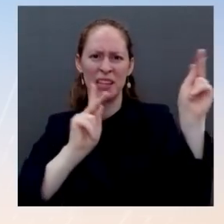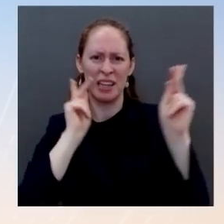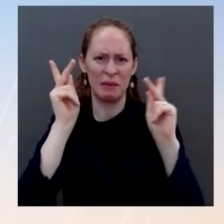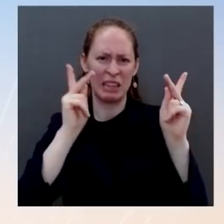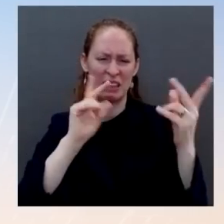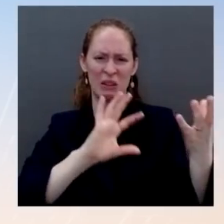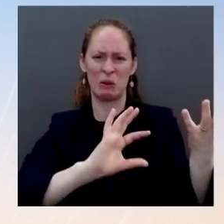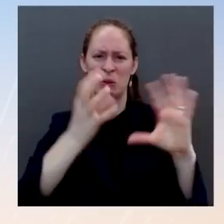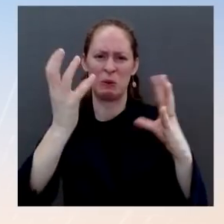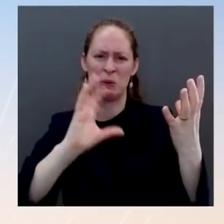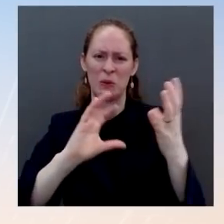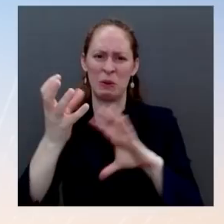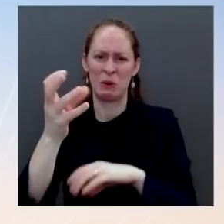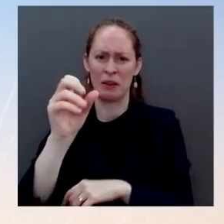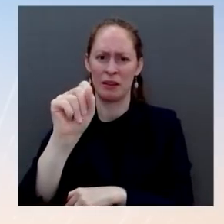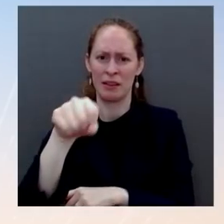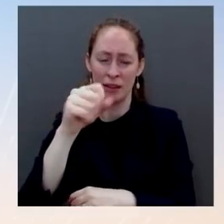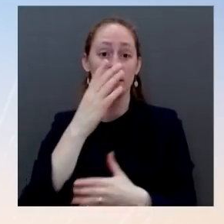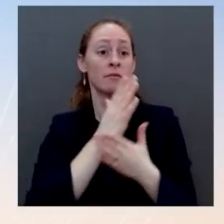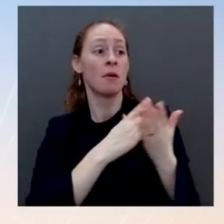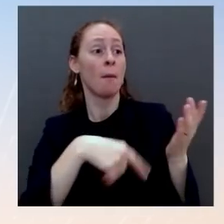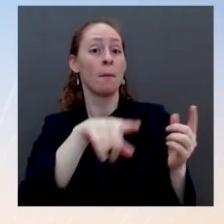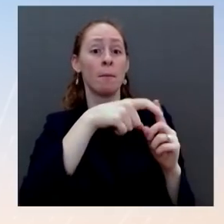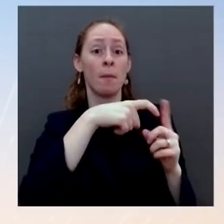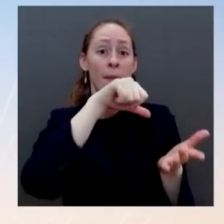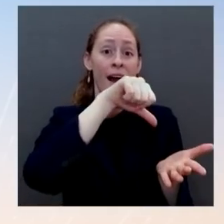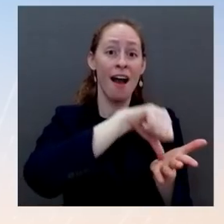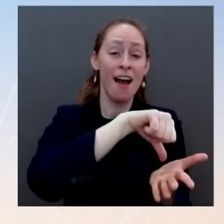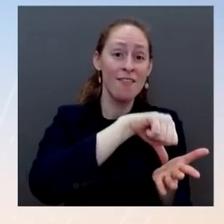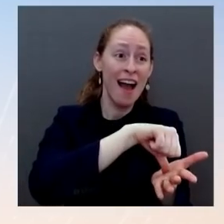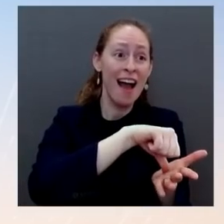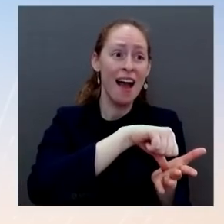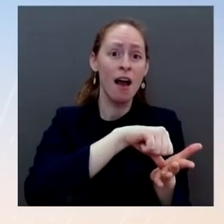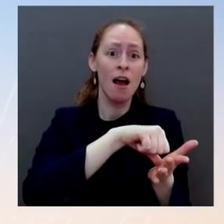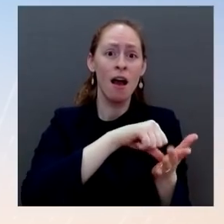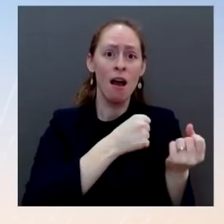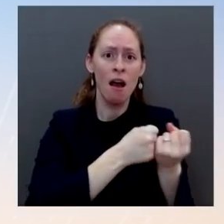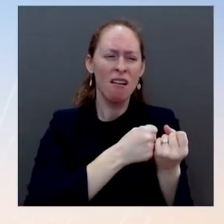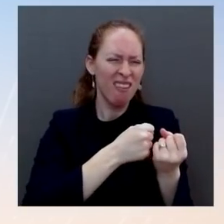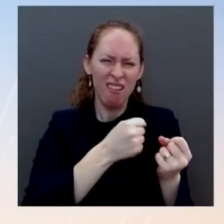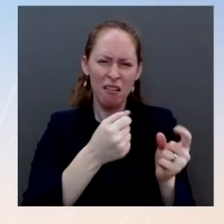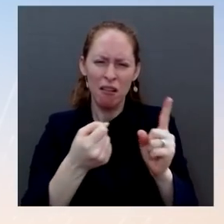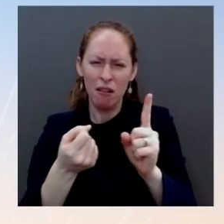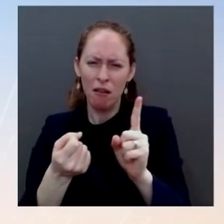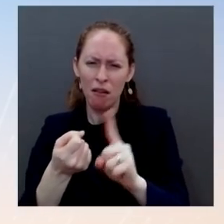such as the name of groups or groups -- a group or groups -- we don't belie- -- we don't have that level of detail at this point.